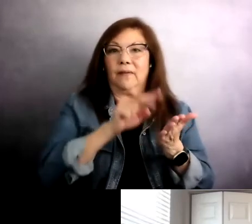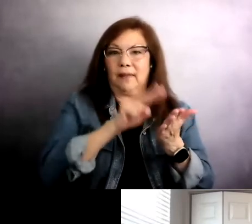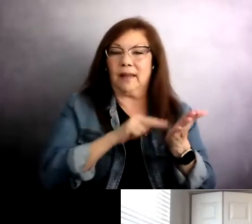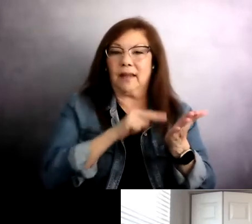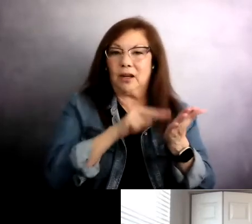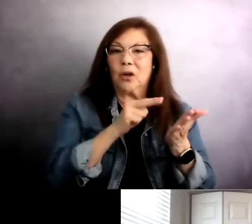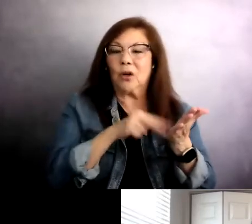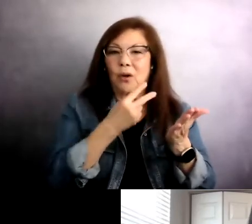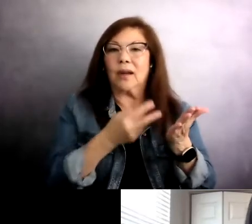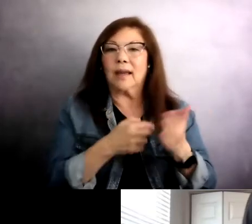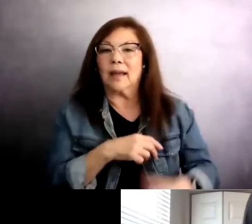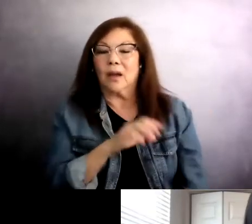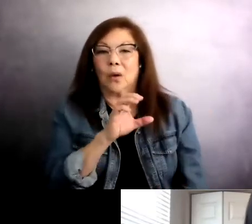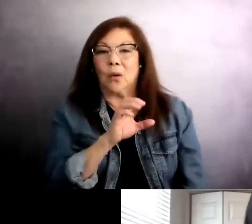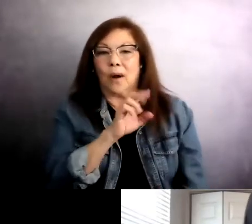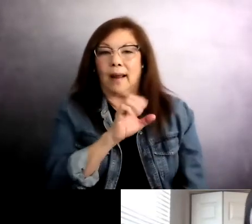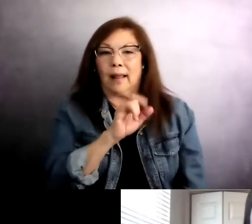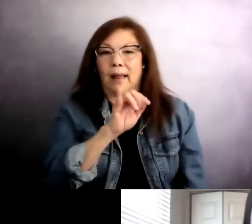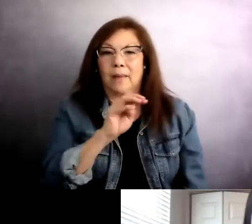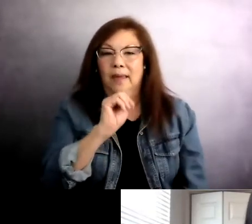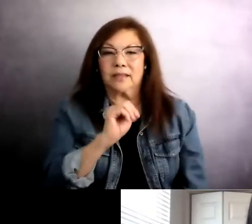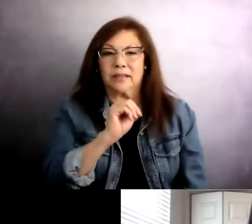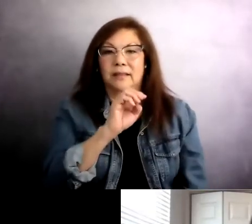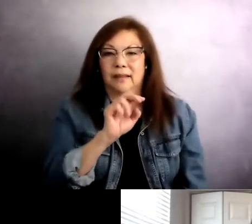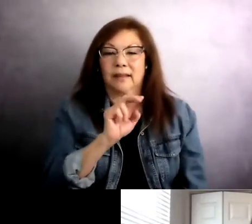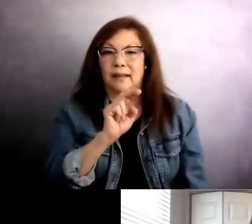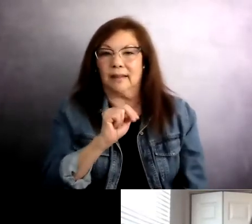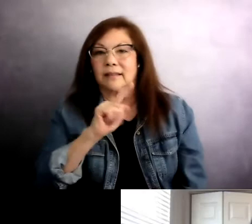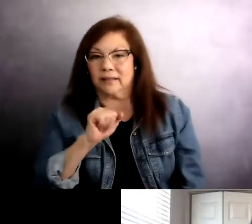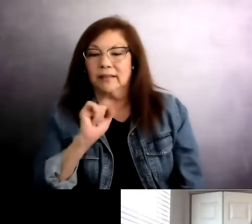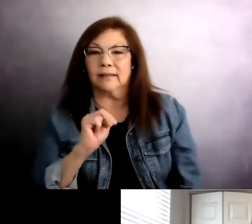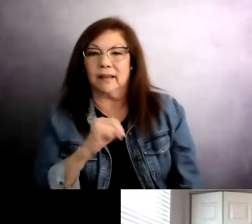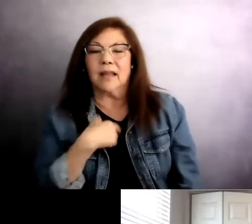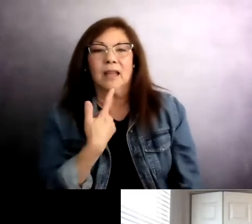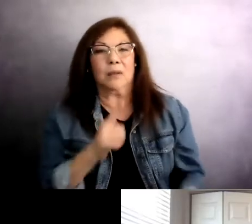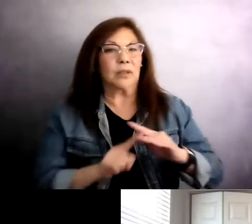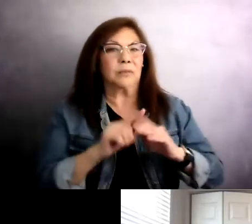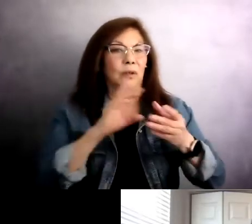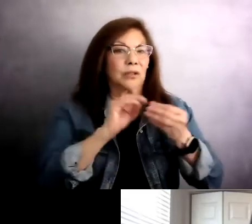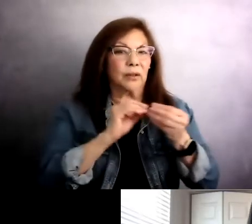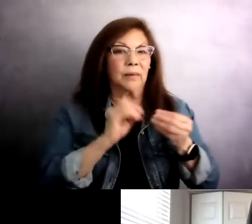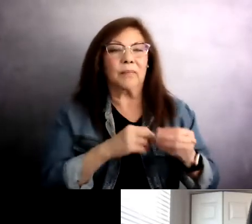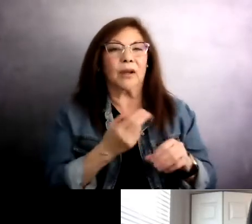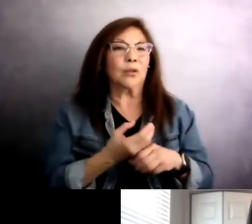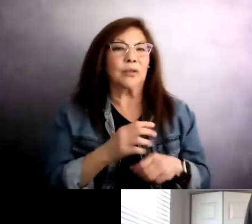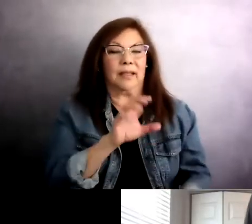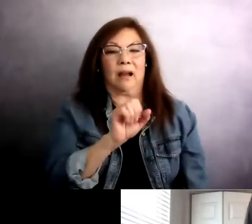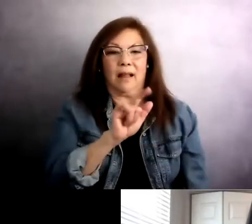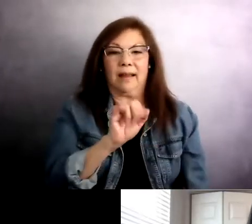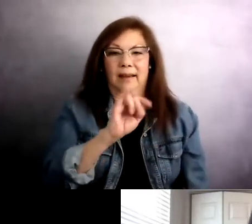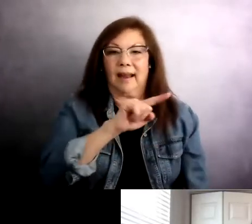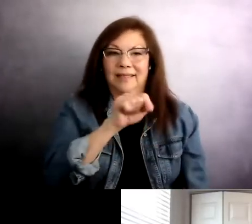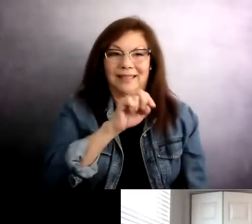but brings up so many of these issues like what you get by use of the colonizes forced